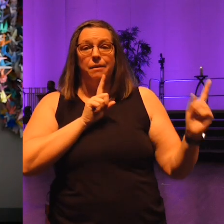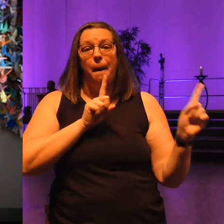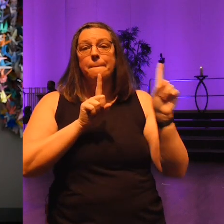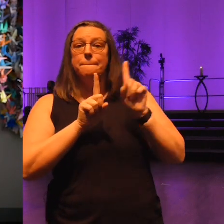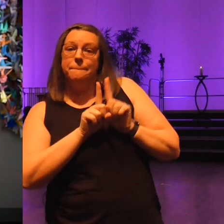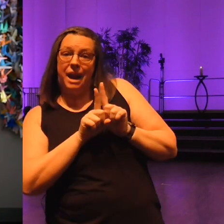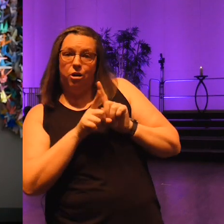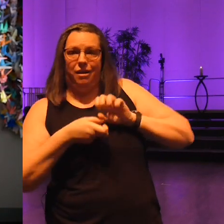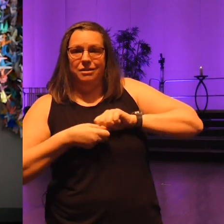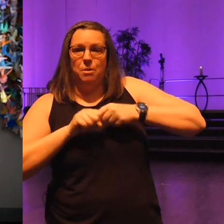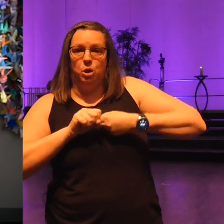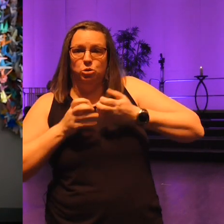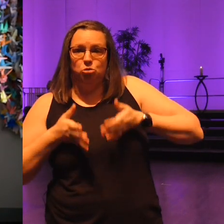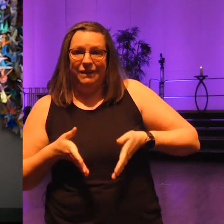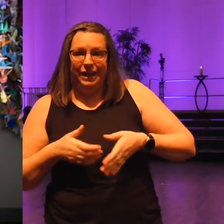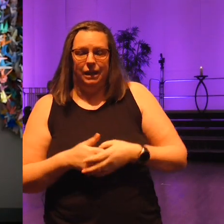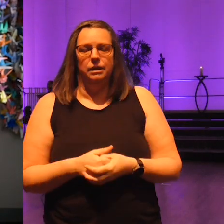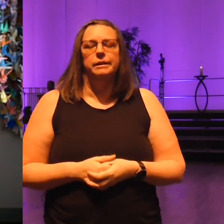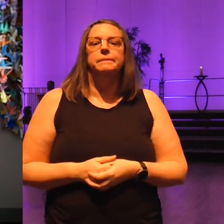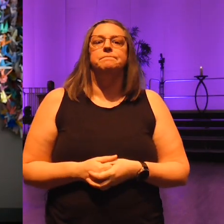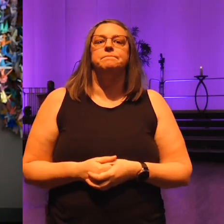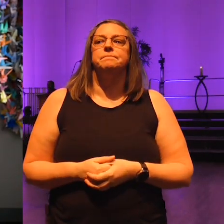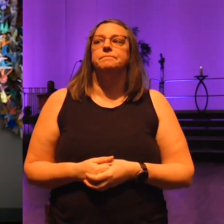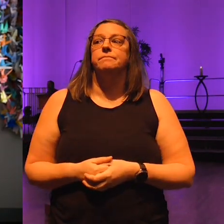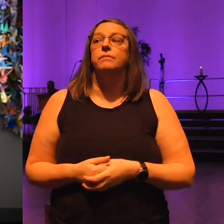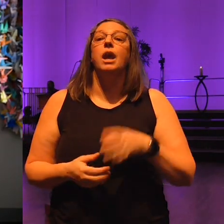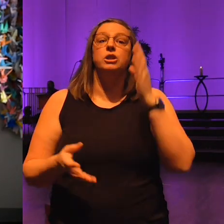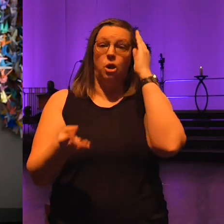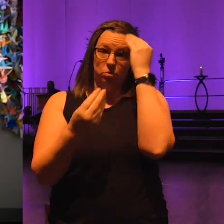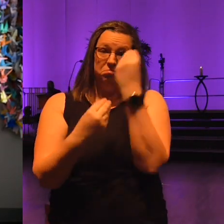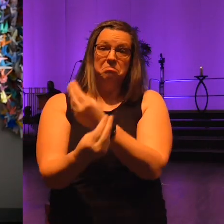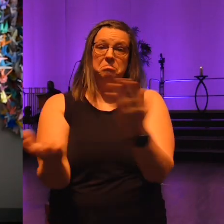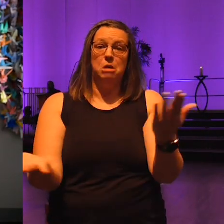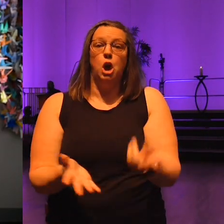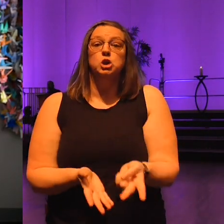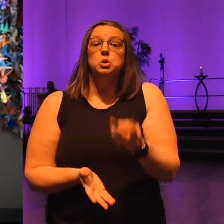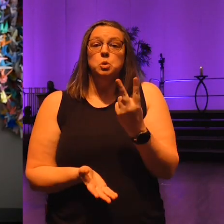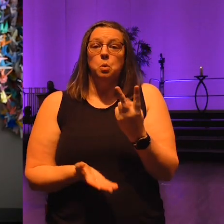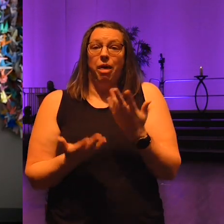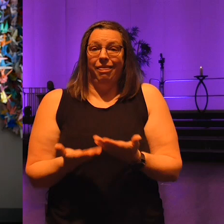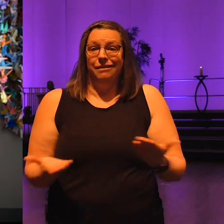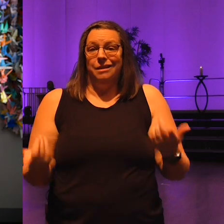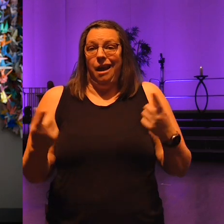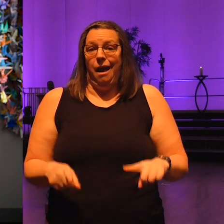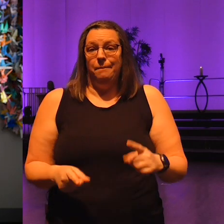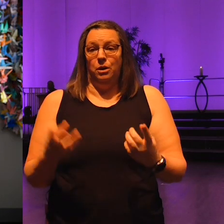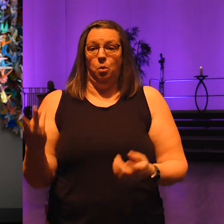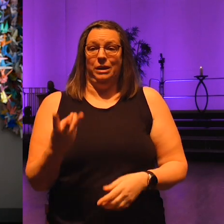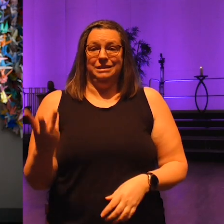I want to tell everyone about two awesome things that happen every Wednesday one for online folks